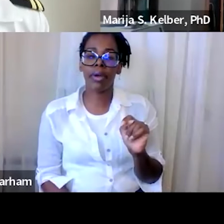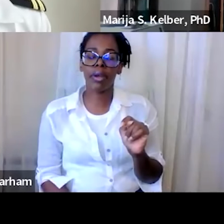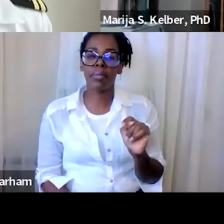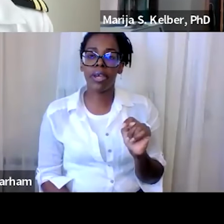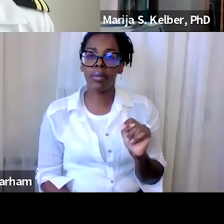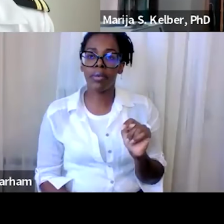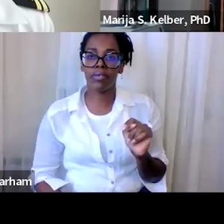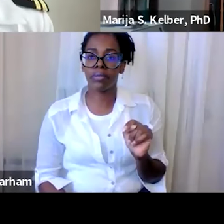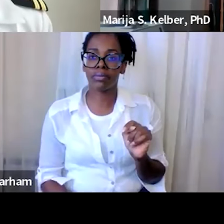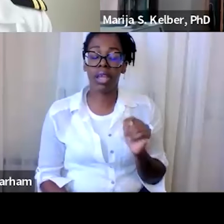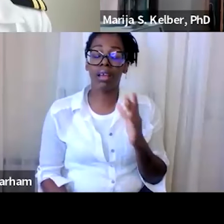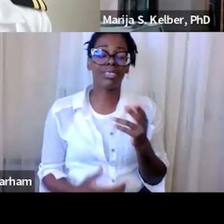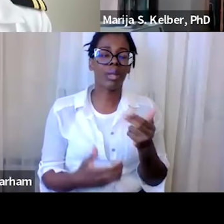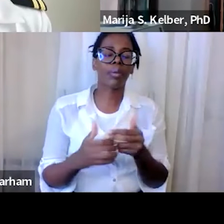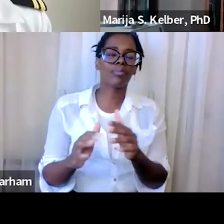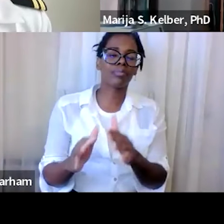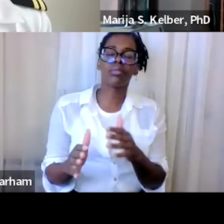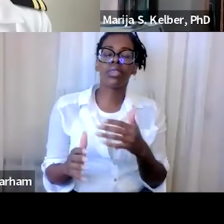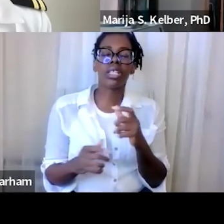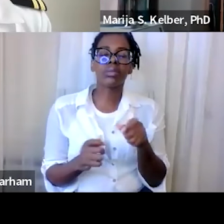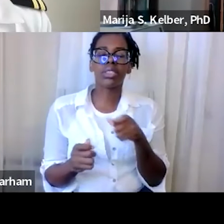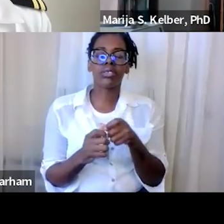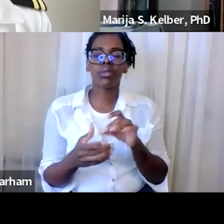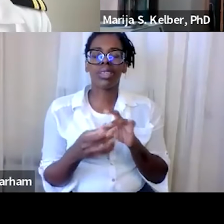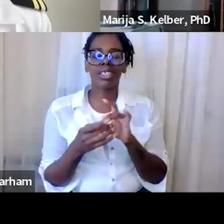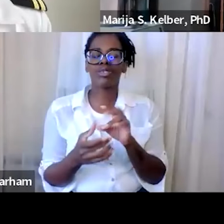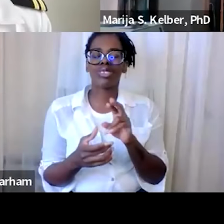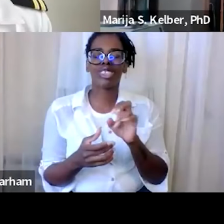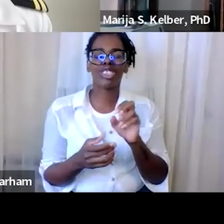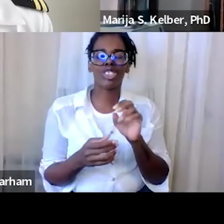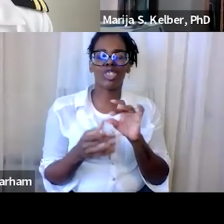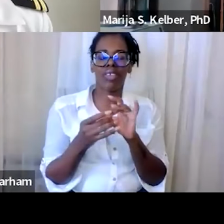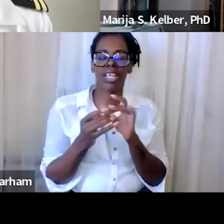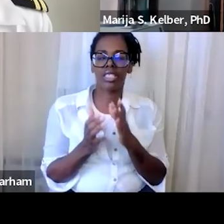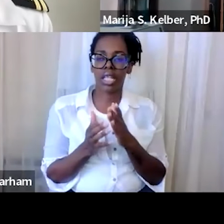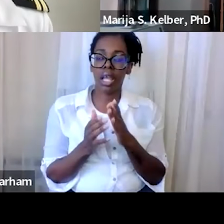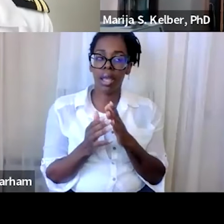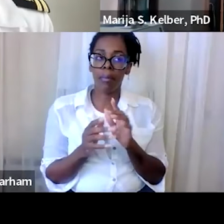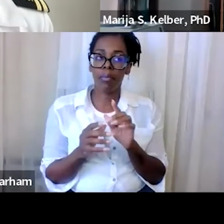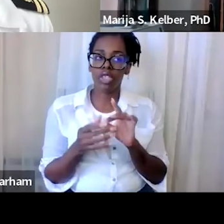I'm not aware of any specific to reunification as it relates to being involved in the criminal justice system,